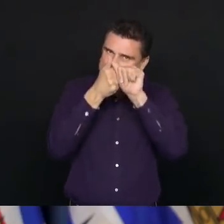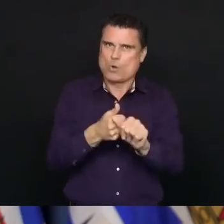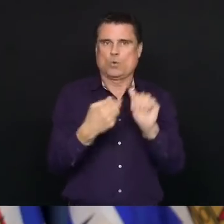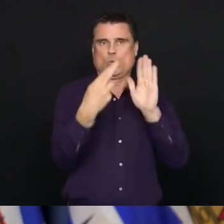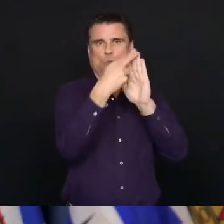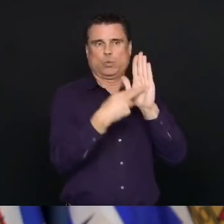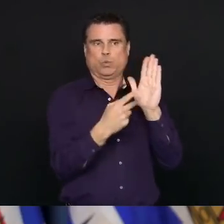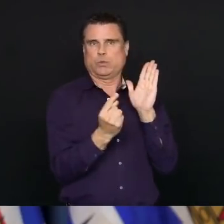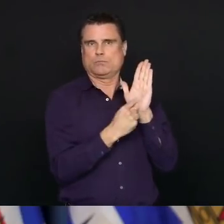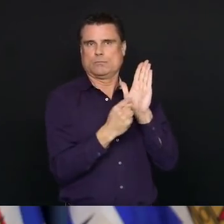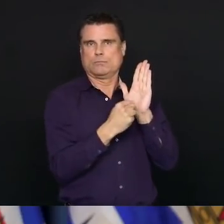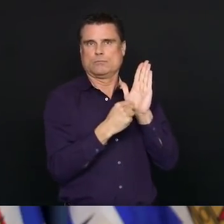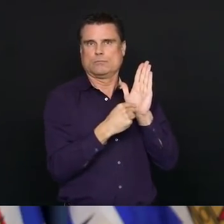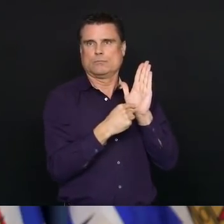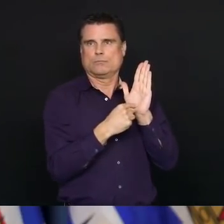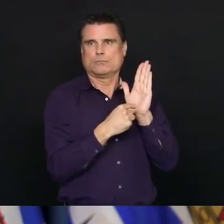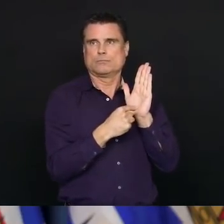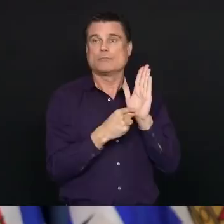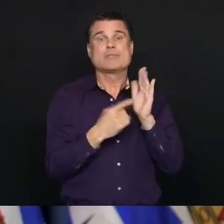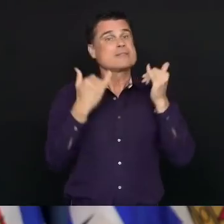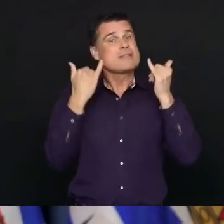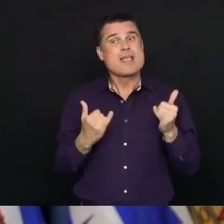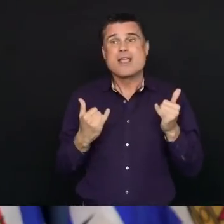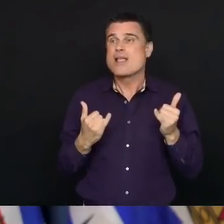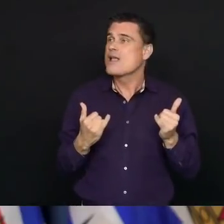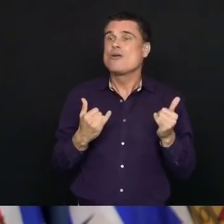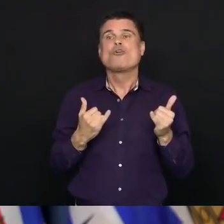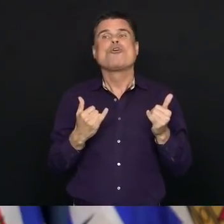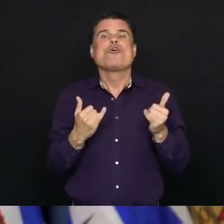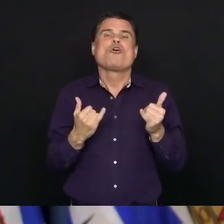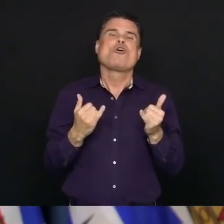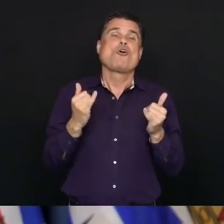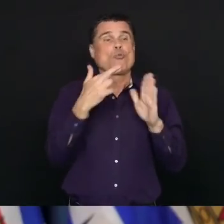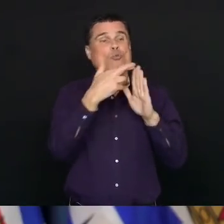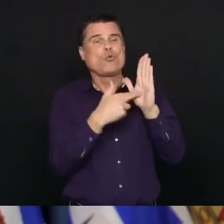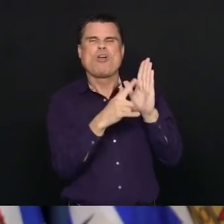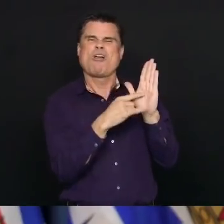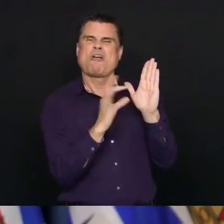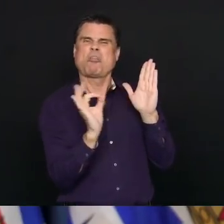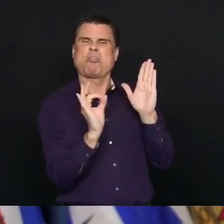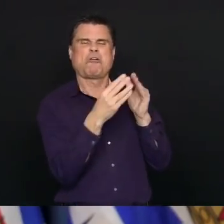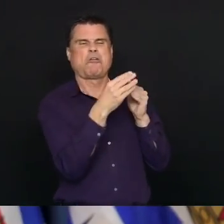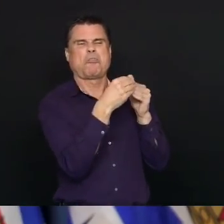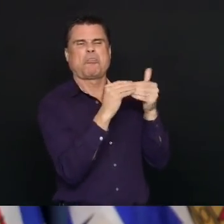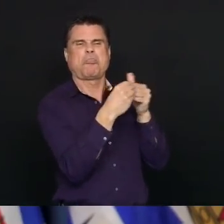To be 100% all in. To do everything we can to bend the curve without breaking the rules.